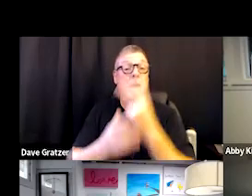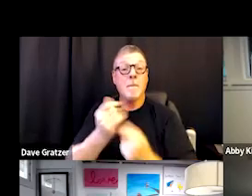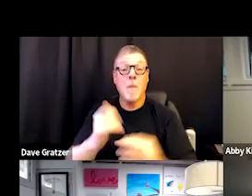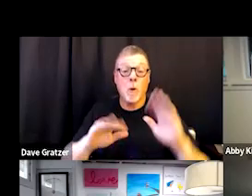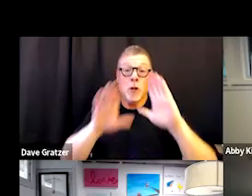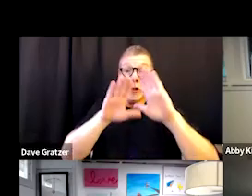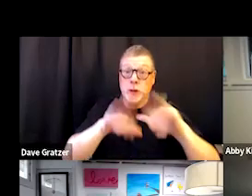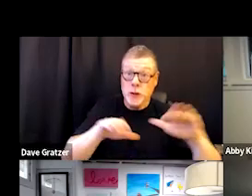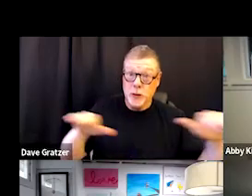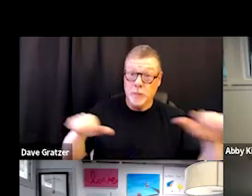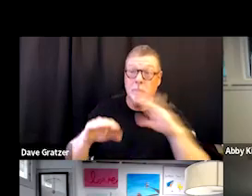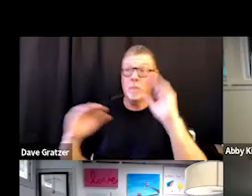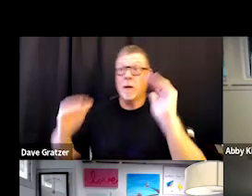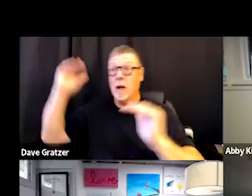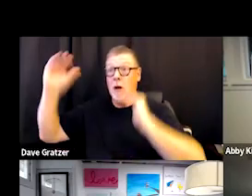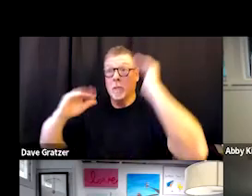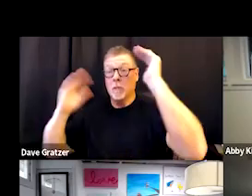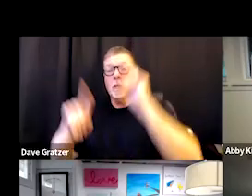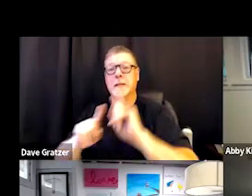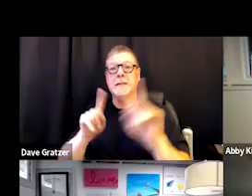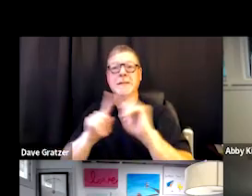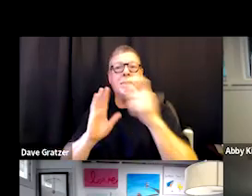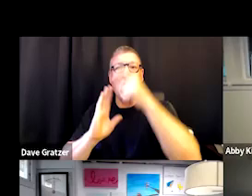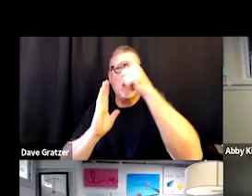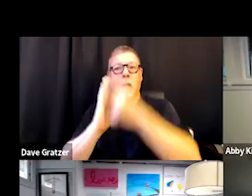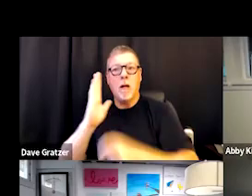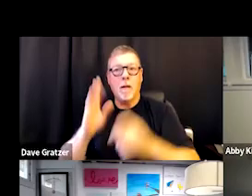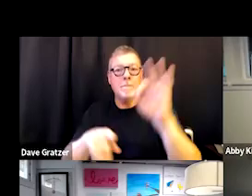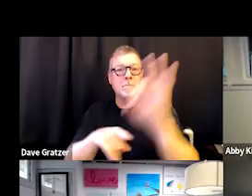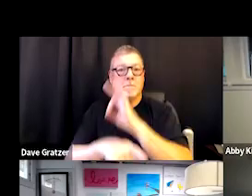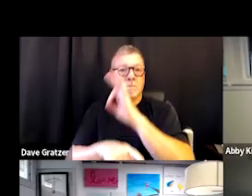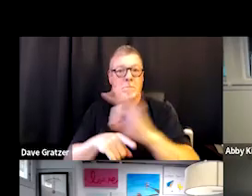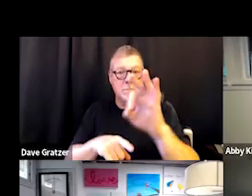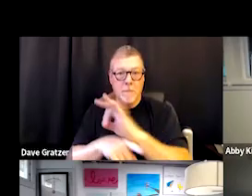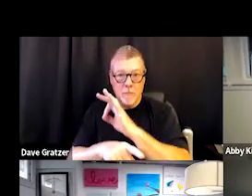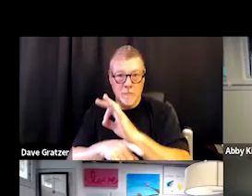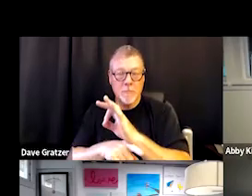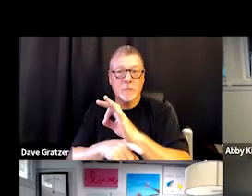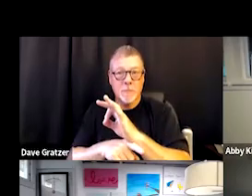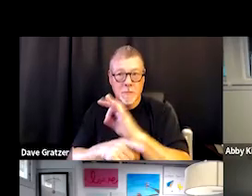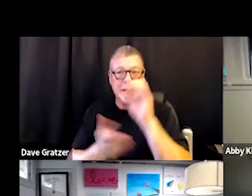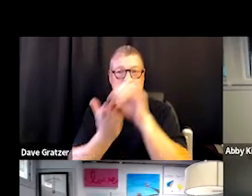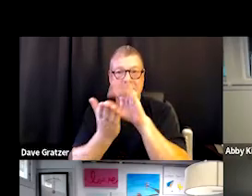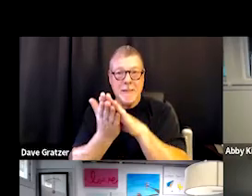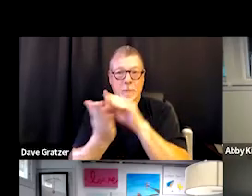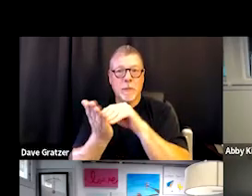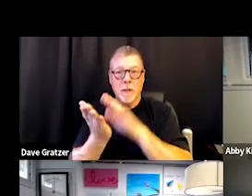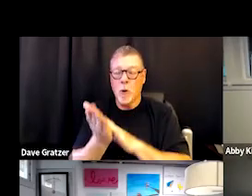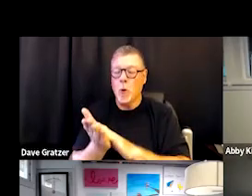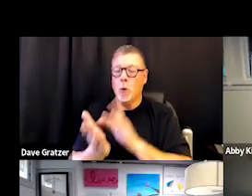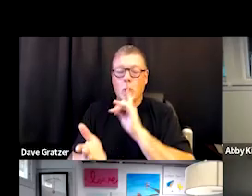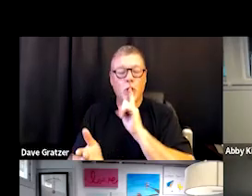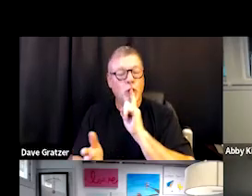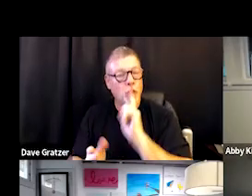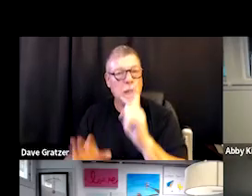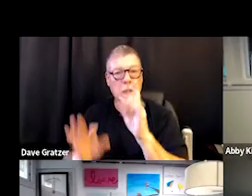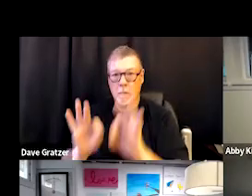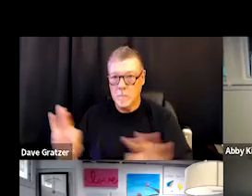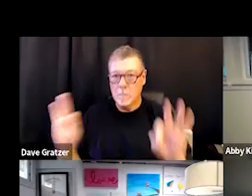the articles on functional documentation and examples are really important and really key there.